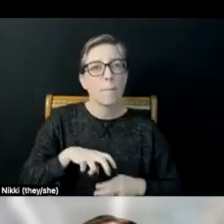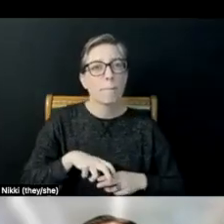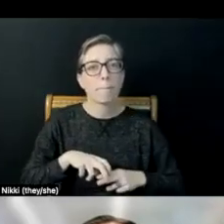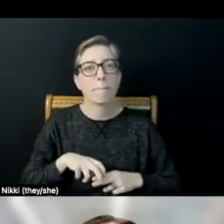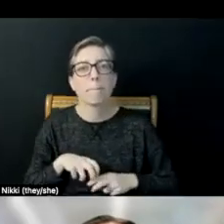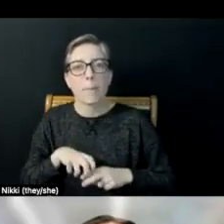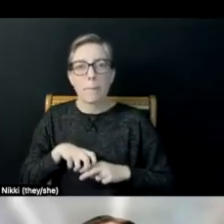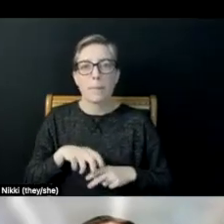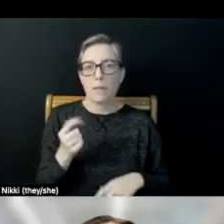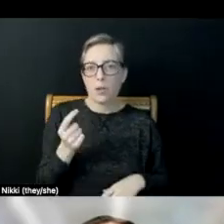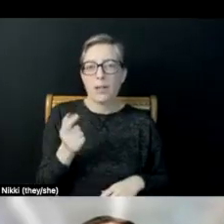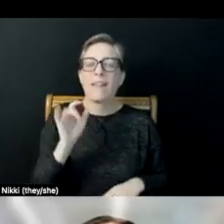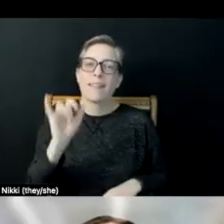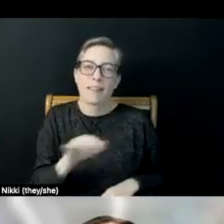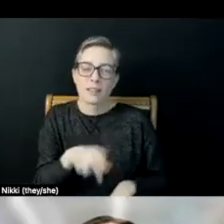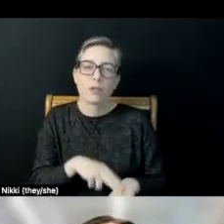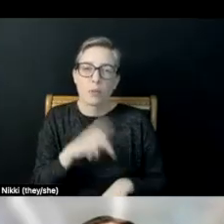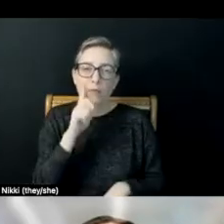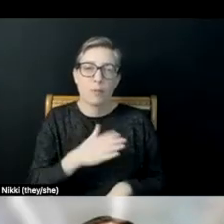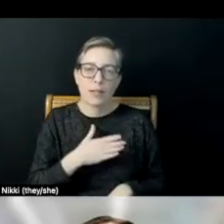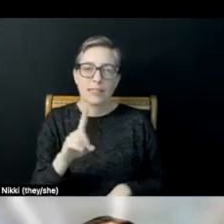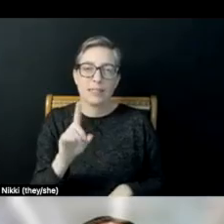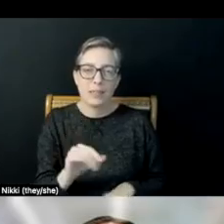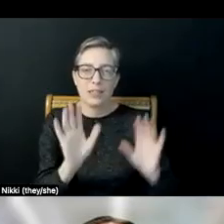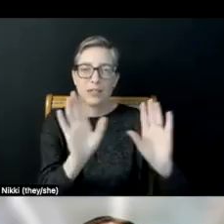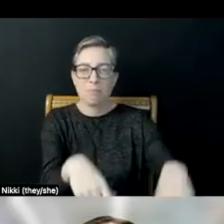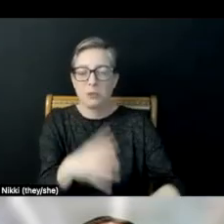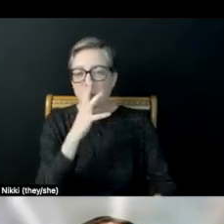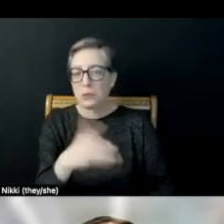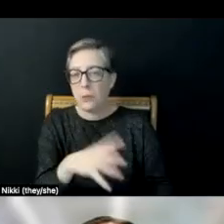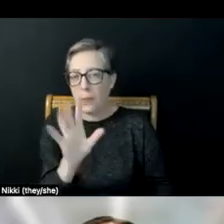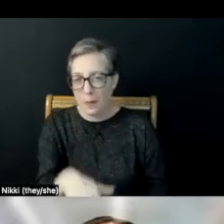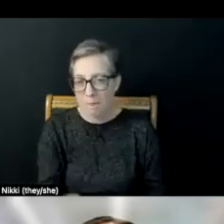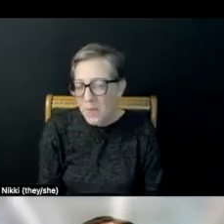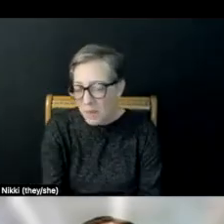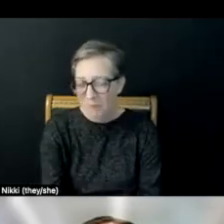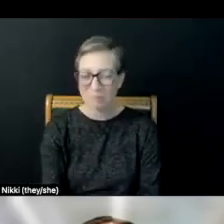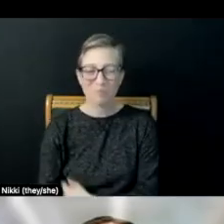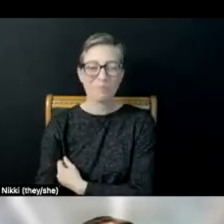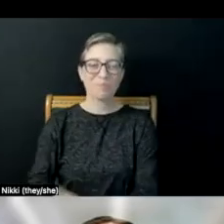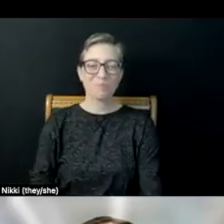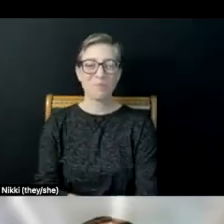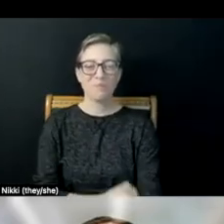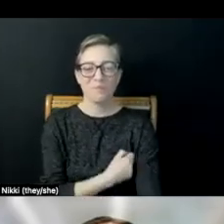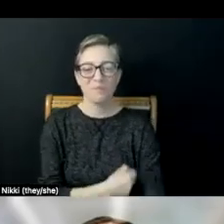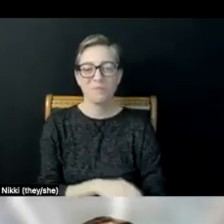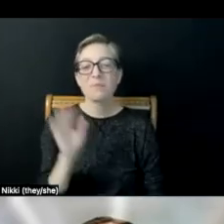so don't worry about it. I'll begin reading what I wrote.